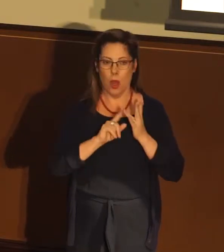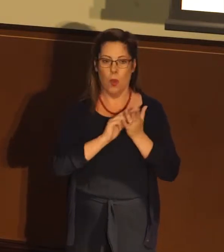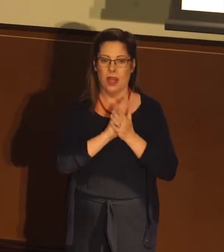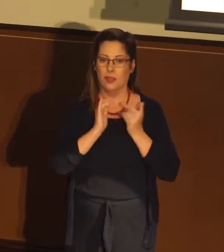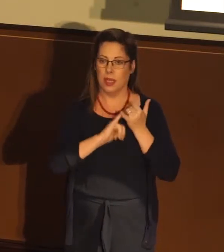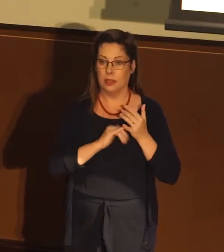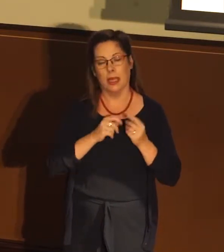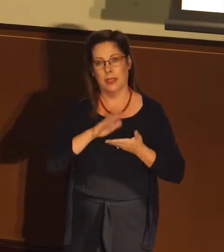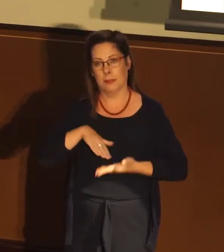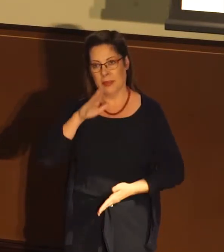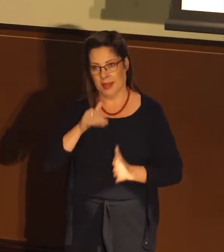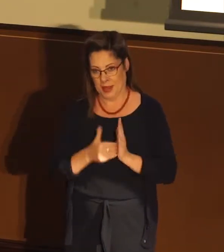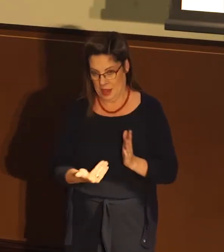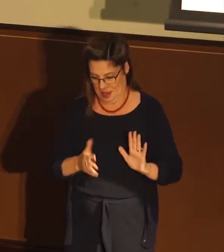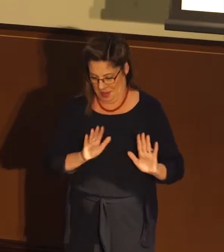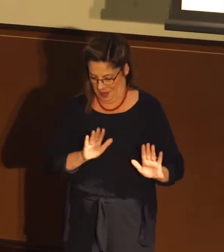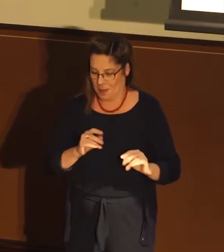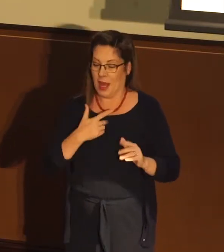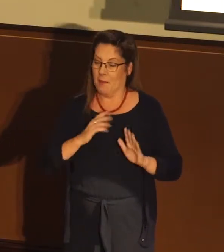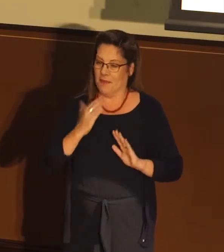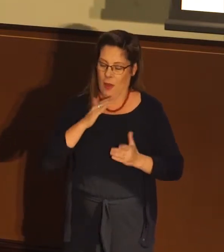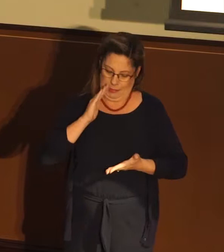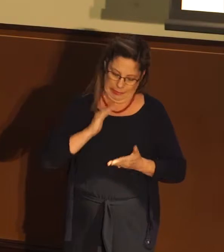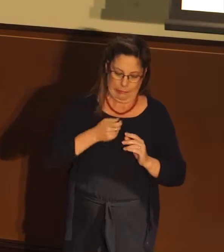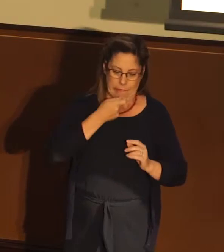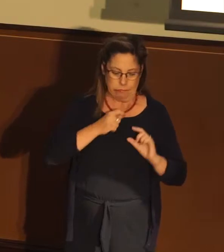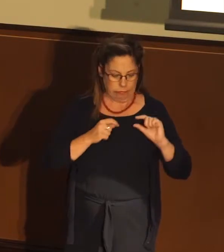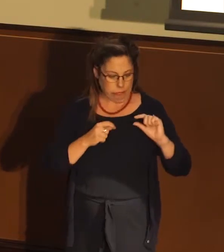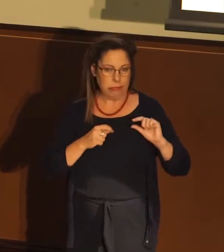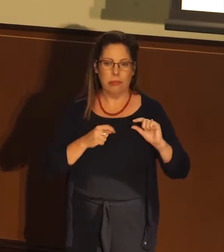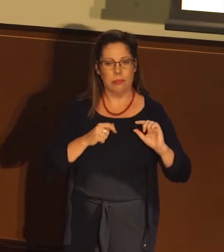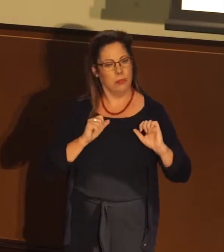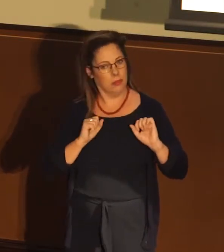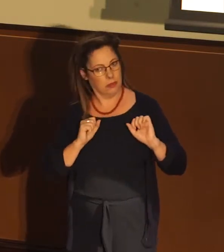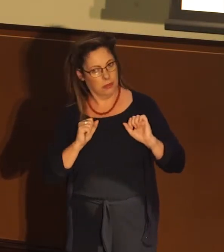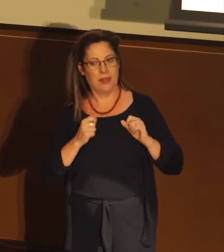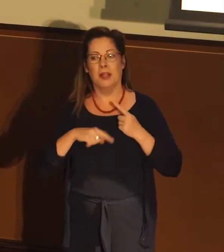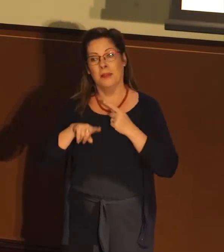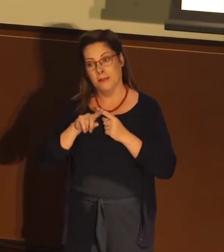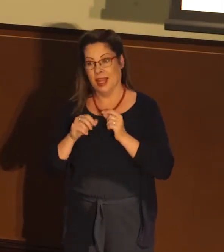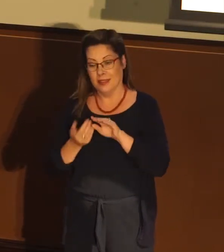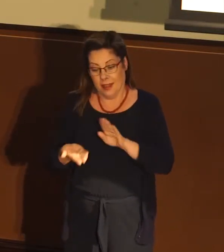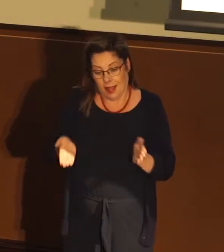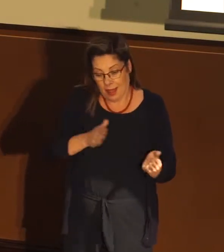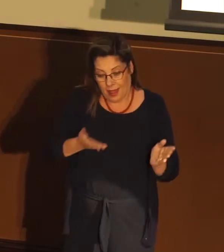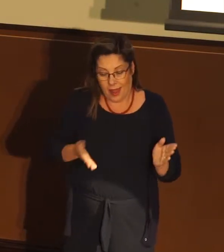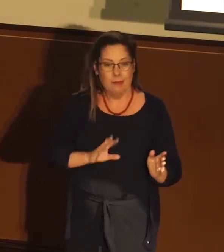It's bigger now. It's all good. And it's electronic.